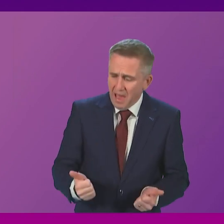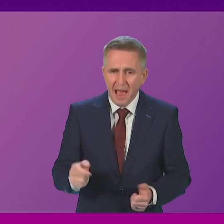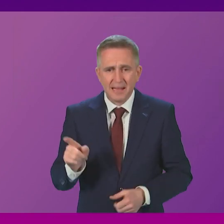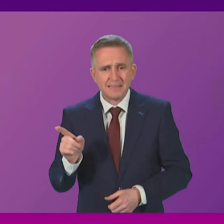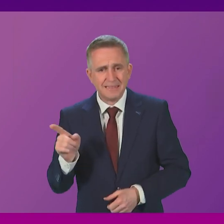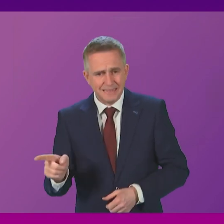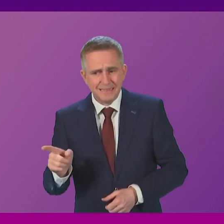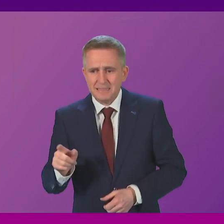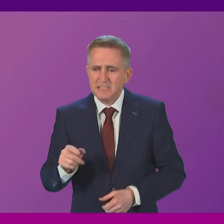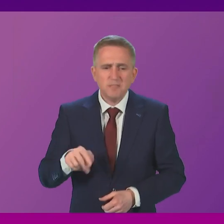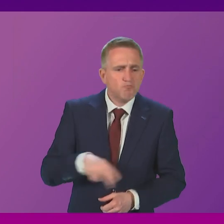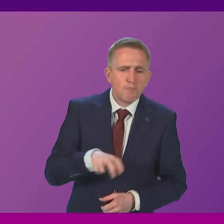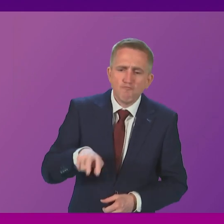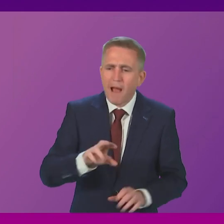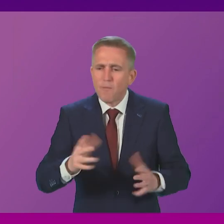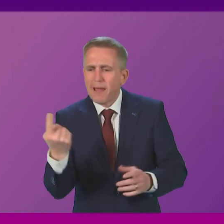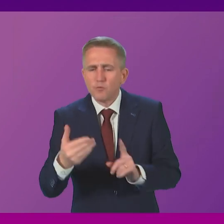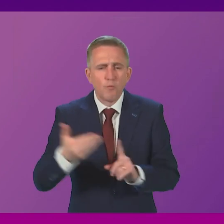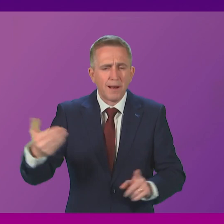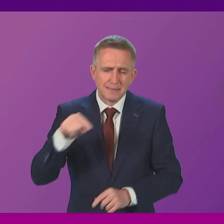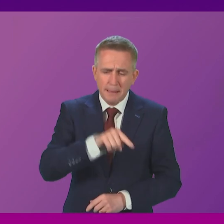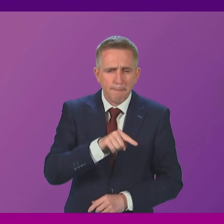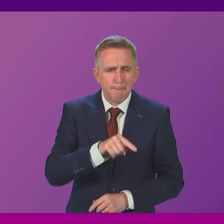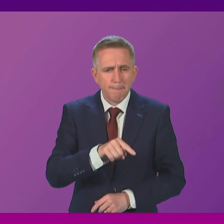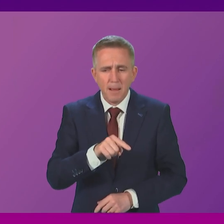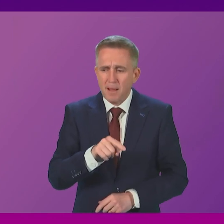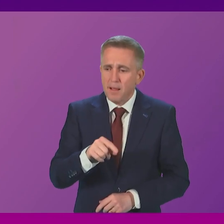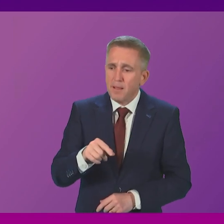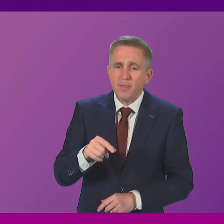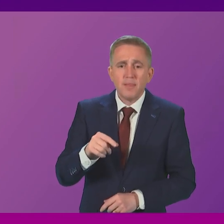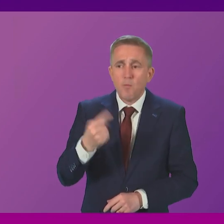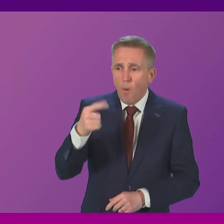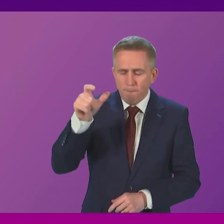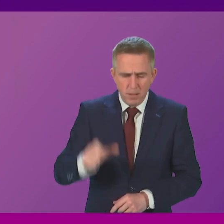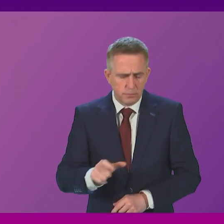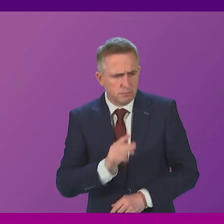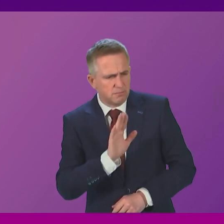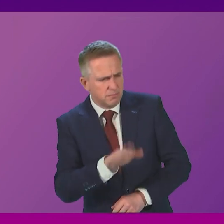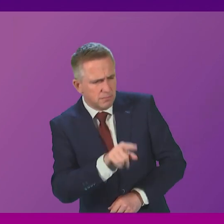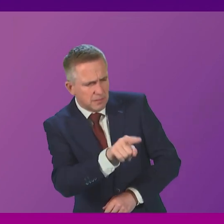However, when we reached Elder Park, one young lad piped up and said, “Yeah, but aren’t